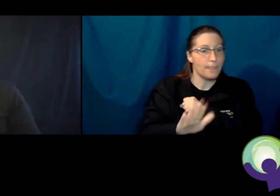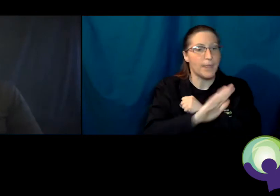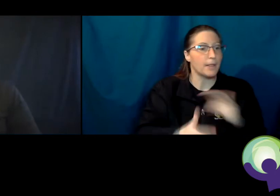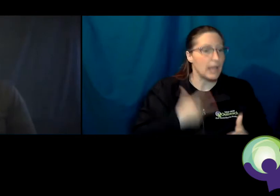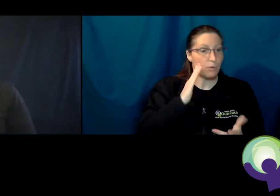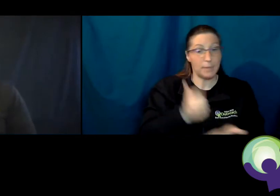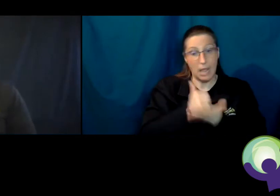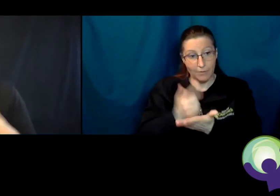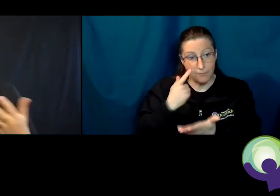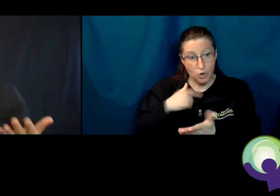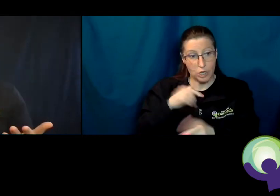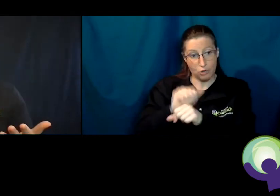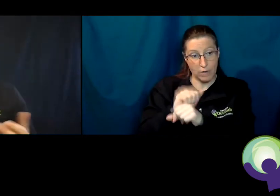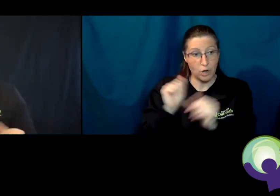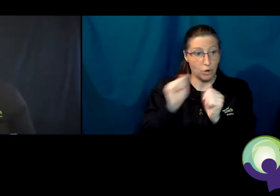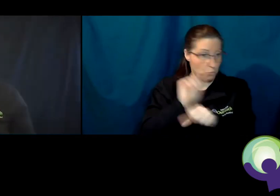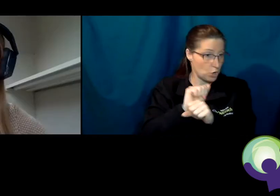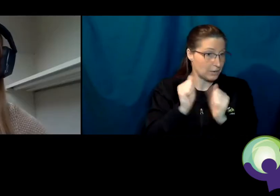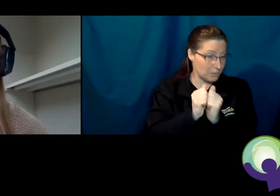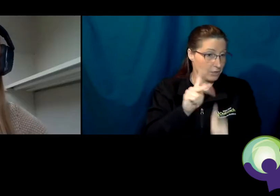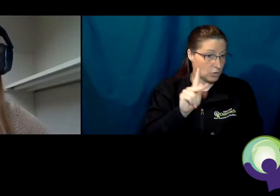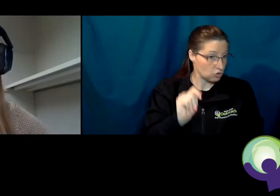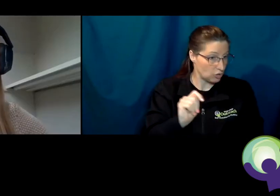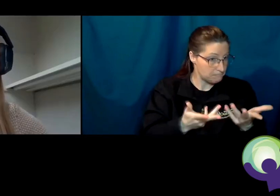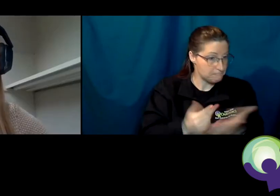a career for them working for Kwik Trip?